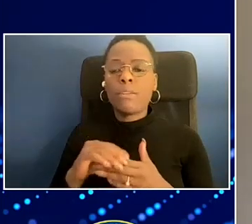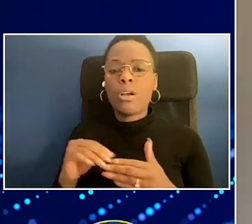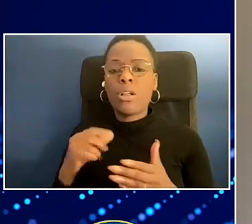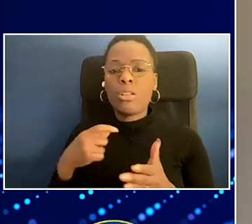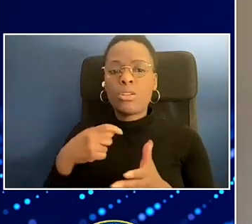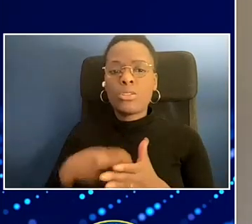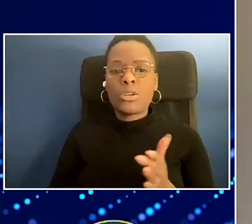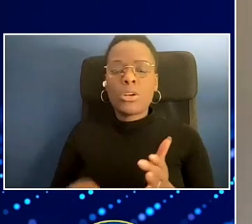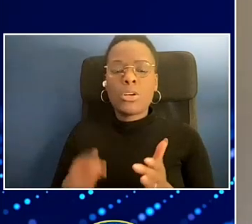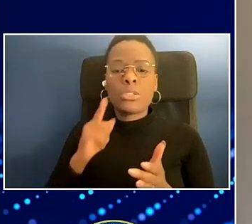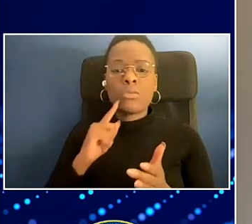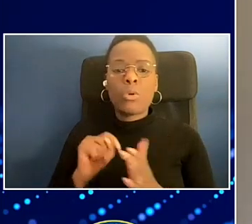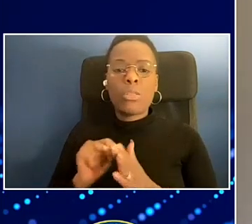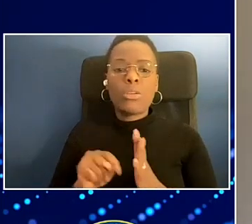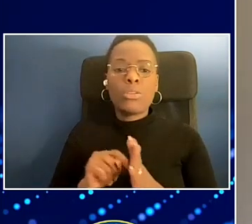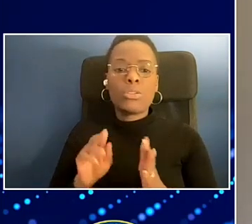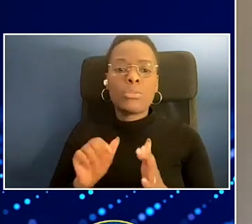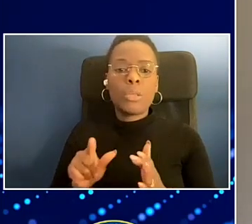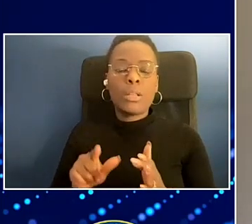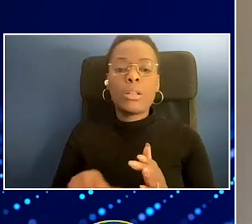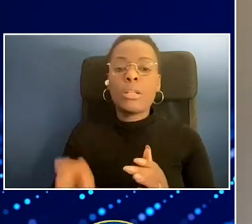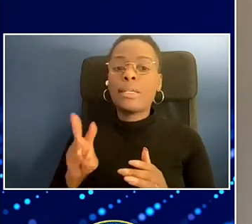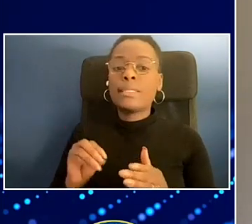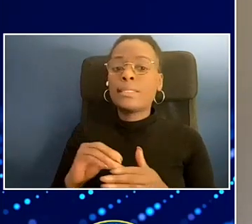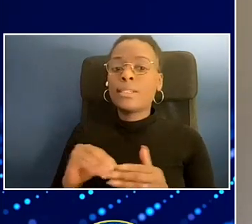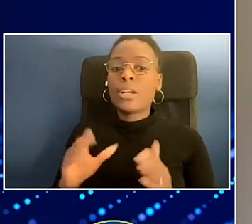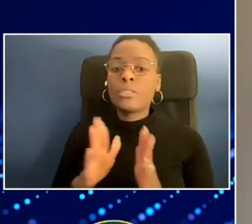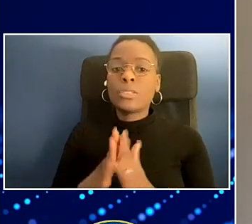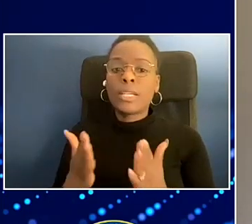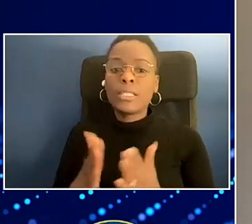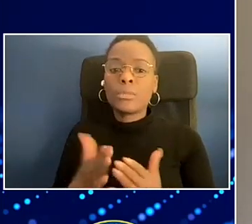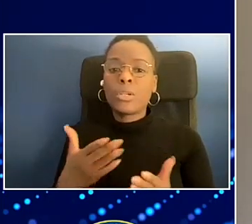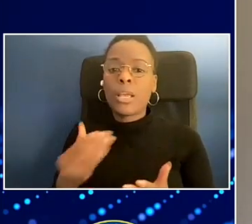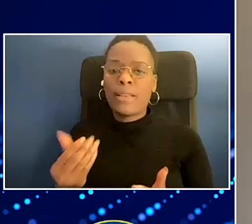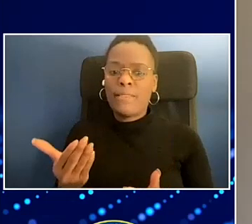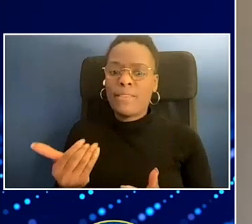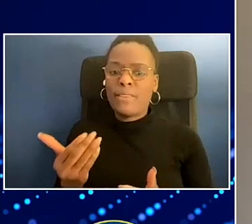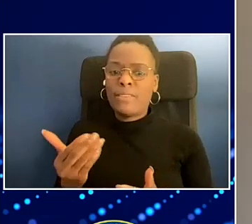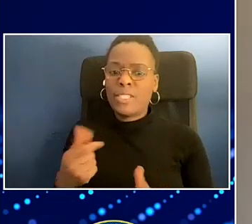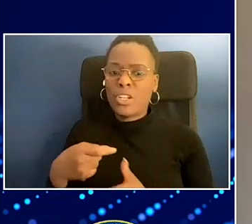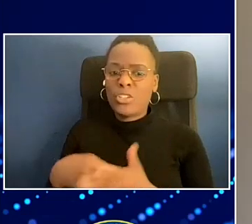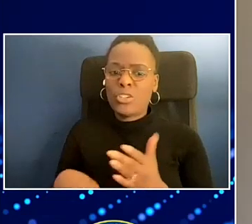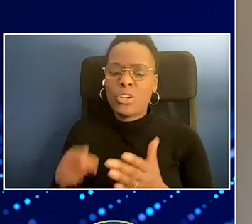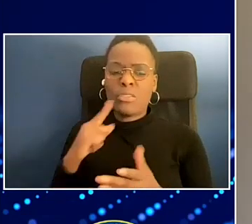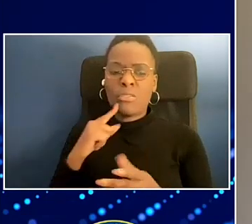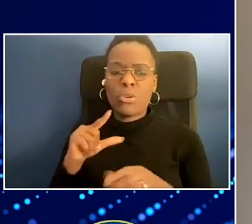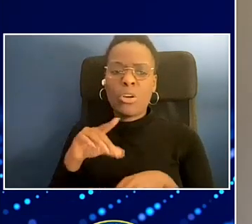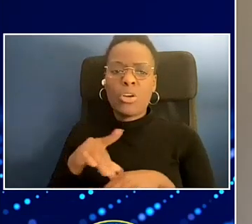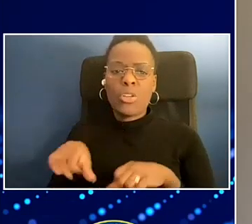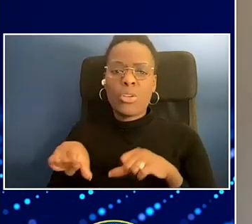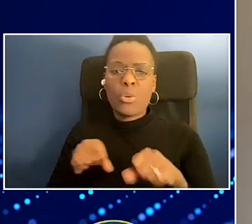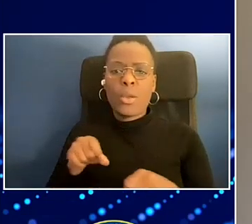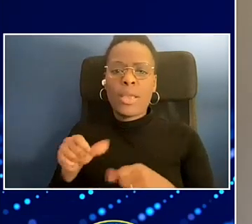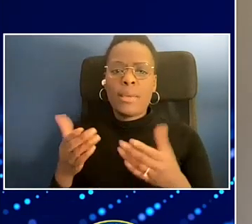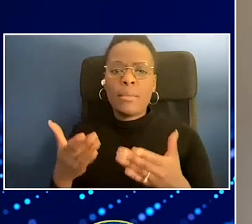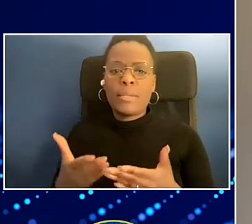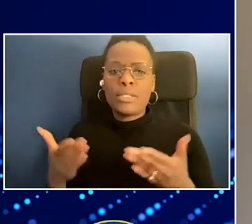the textbook and also a $15 charge for earthquake materials. I'm taking a class about earthquakes, so I recognized it was related to that, but I